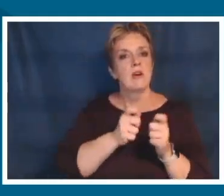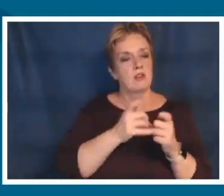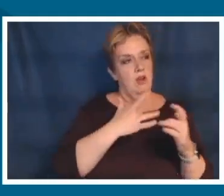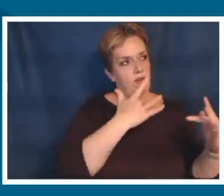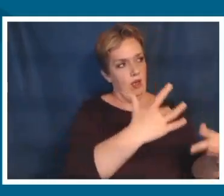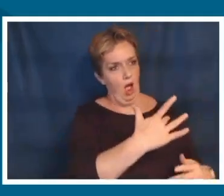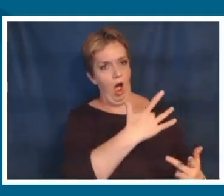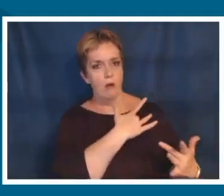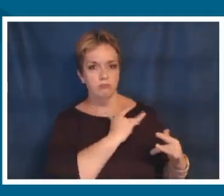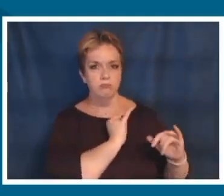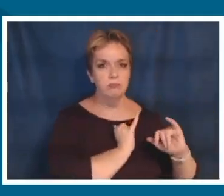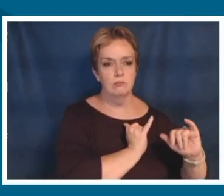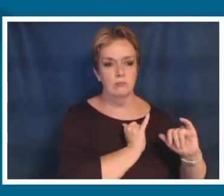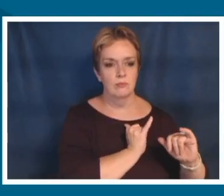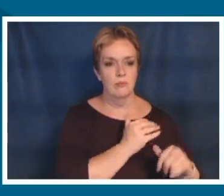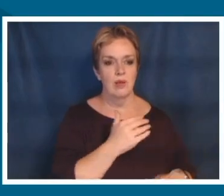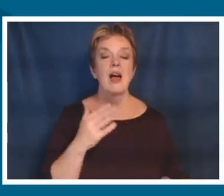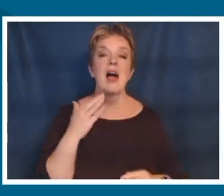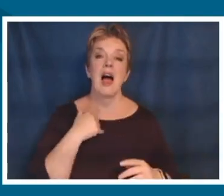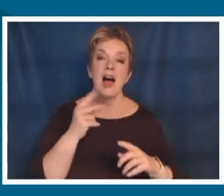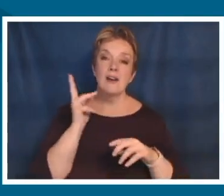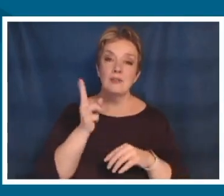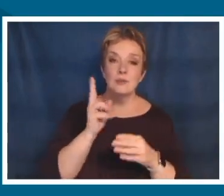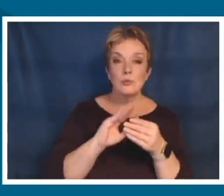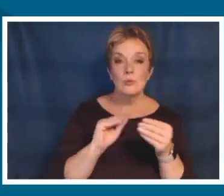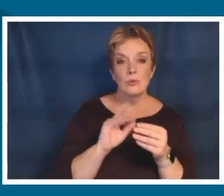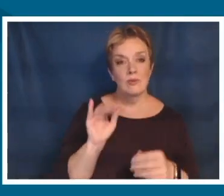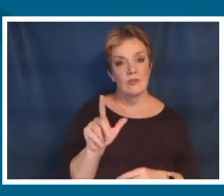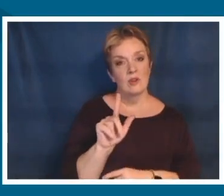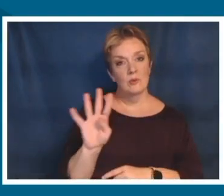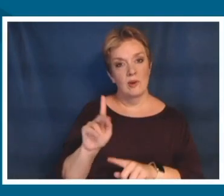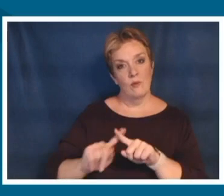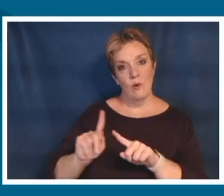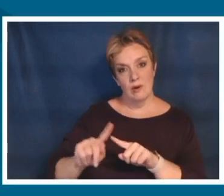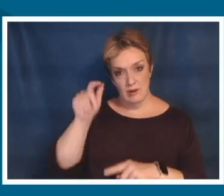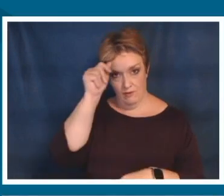contemporary men of change and is curated under seven